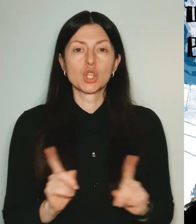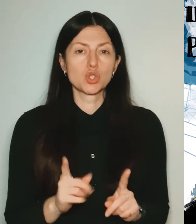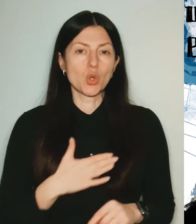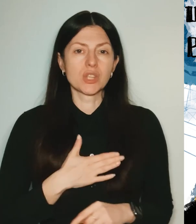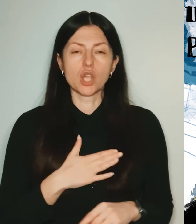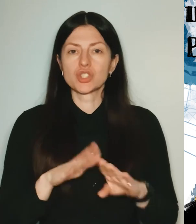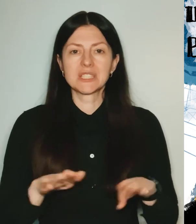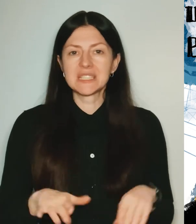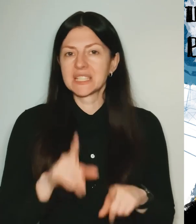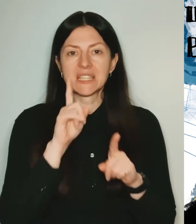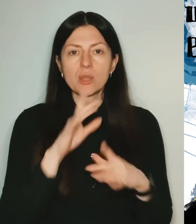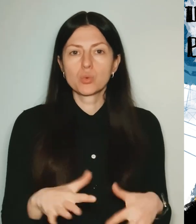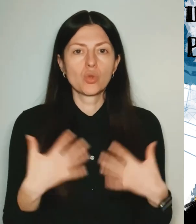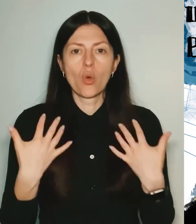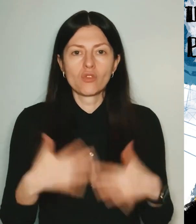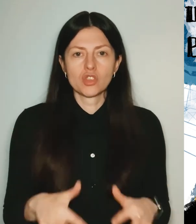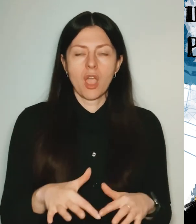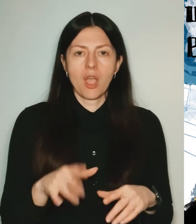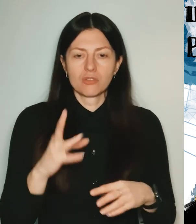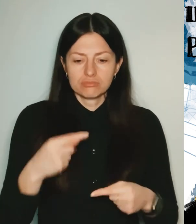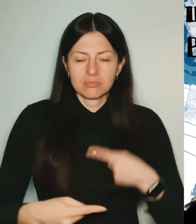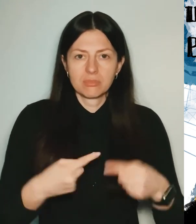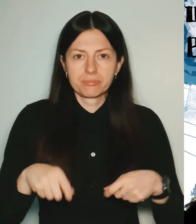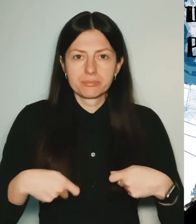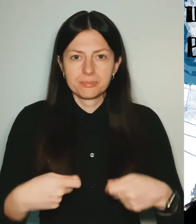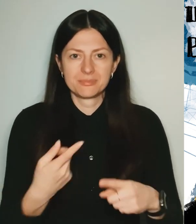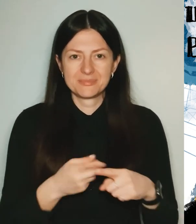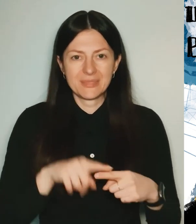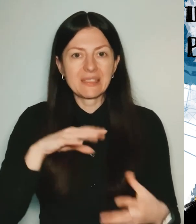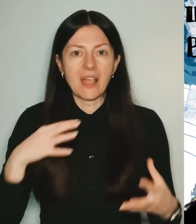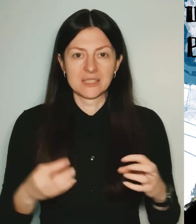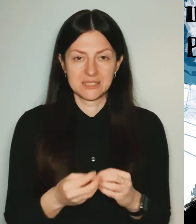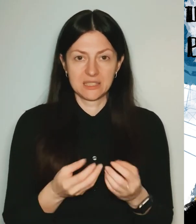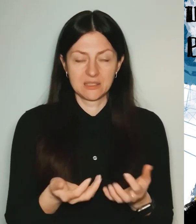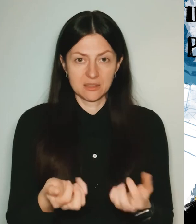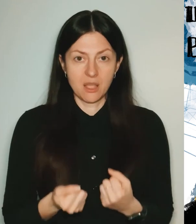so our kids won't have to deal with it in the future.